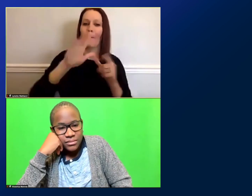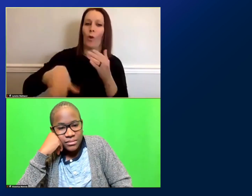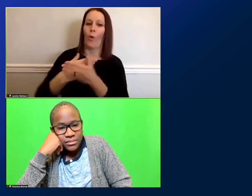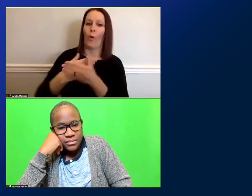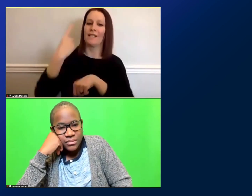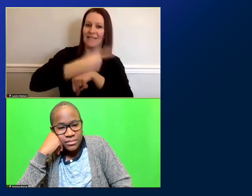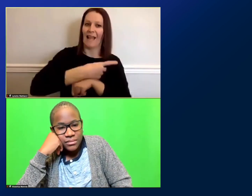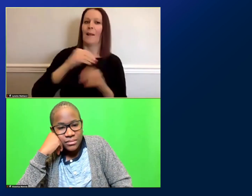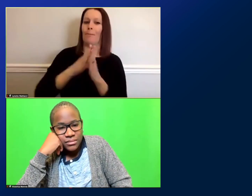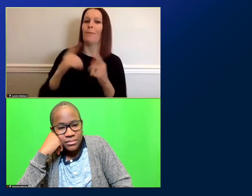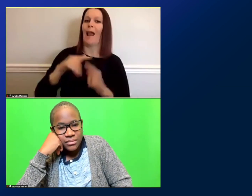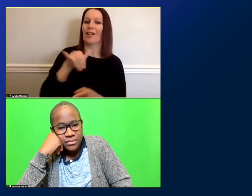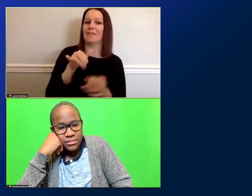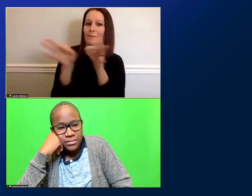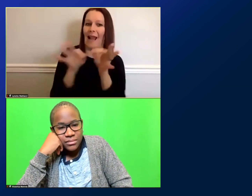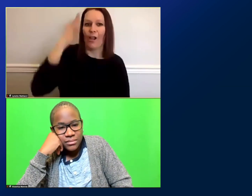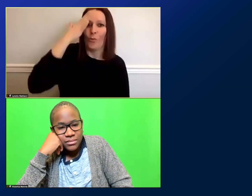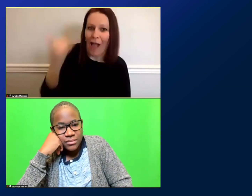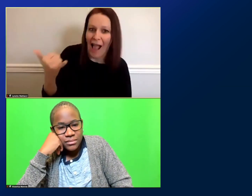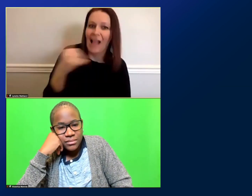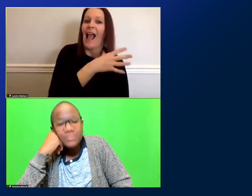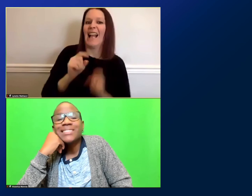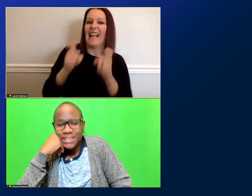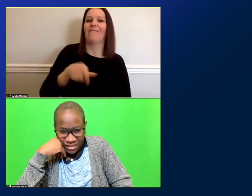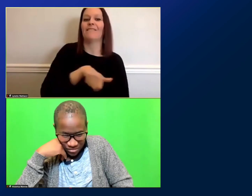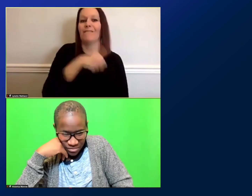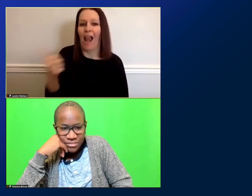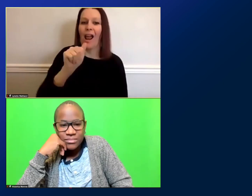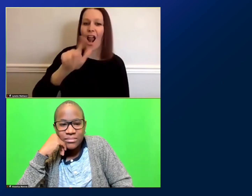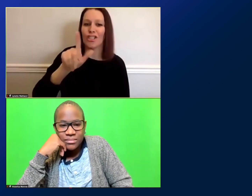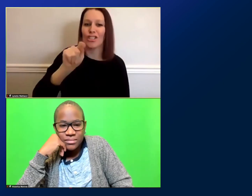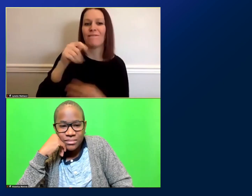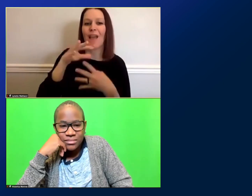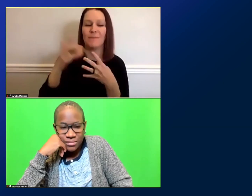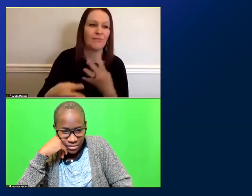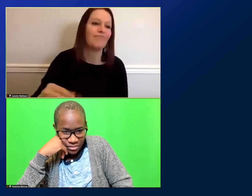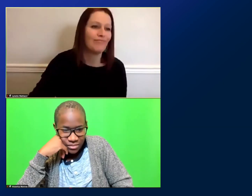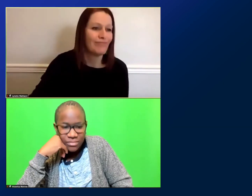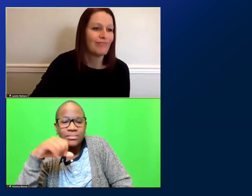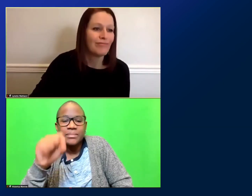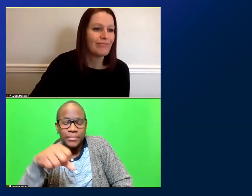this is lynette exactly so not only explaining to people why we shouldn't celebrate dr seuss because